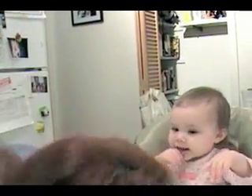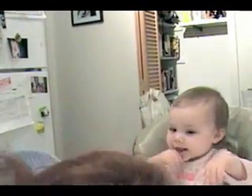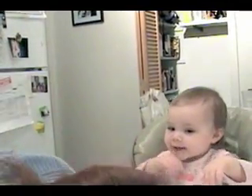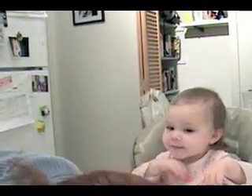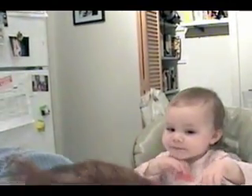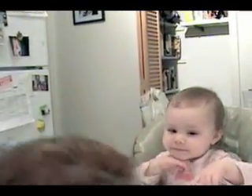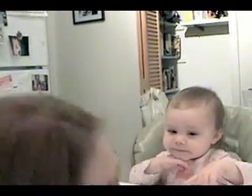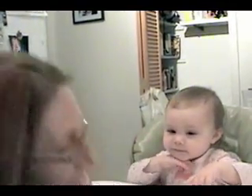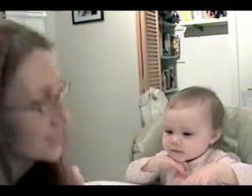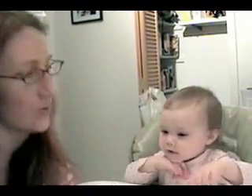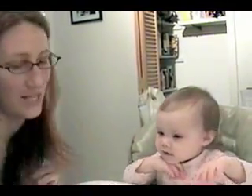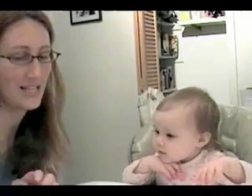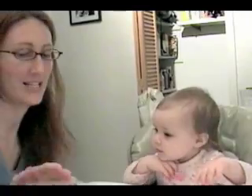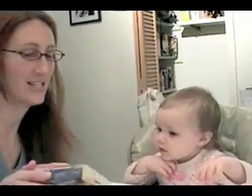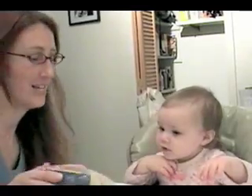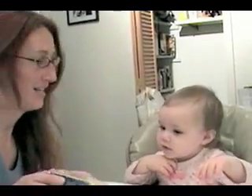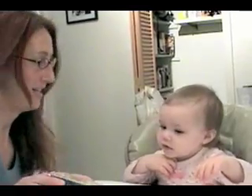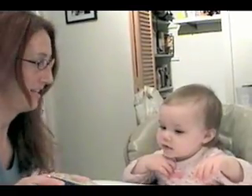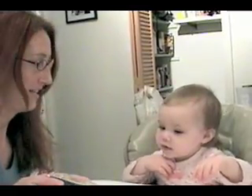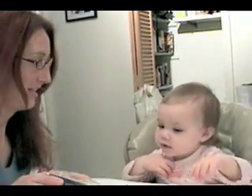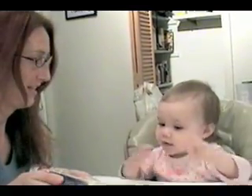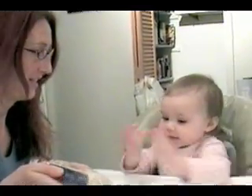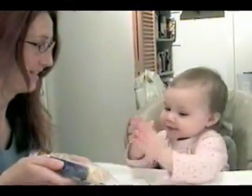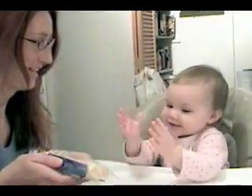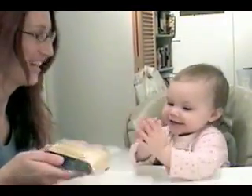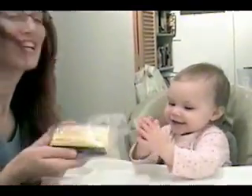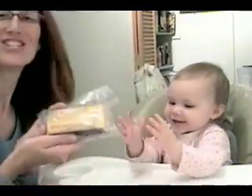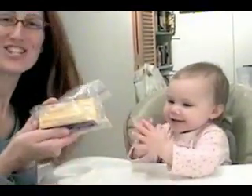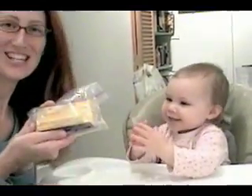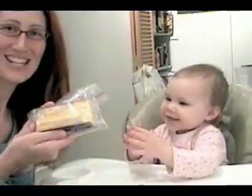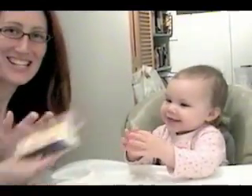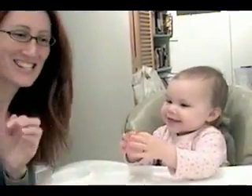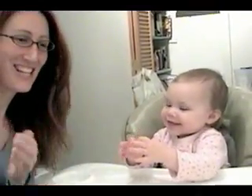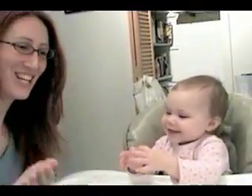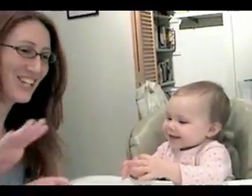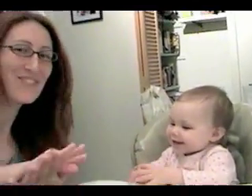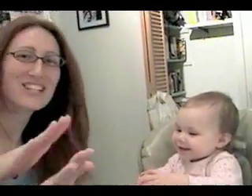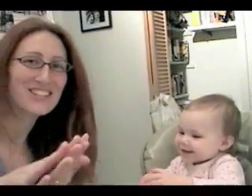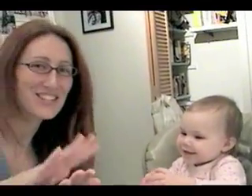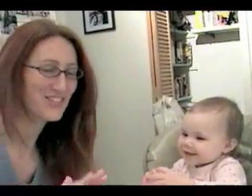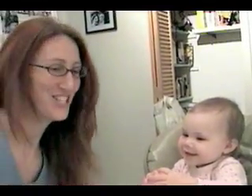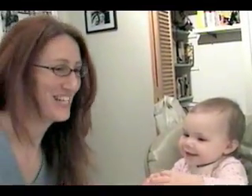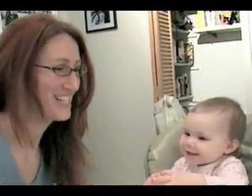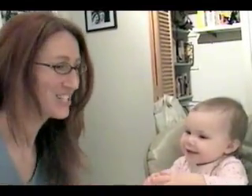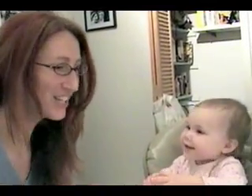And oh how about this what about this? Cheese, good! We do this for cheese. Good!